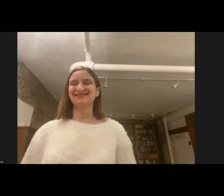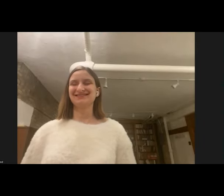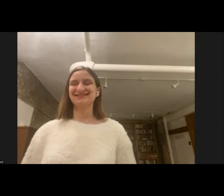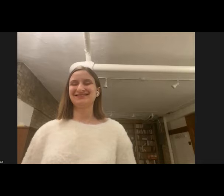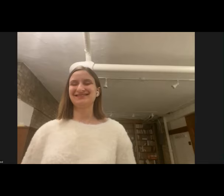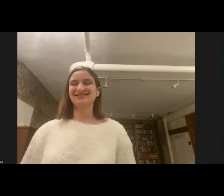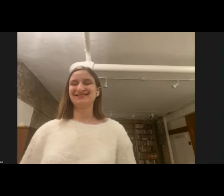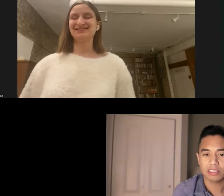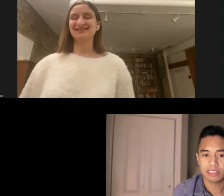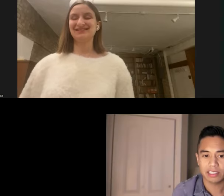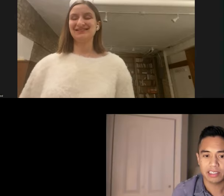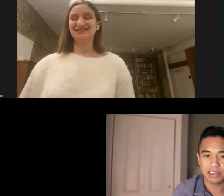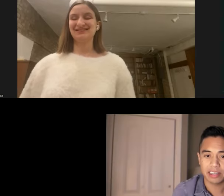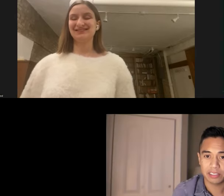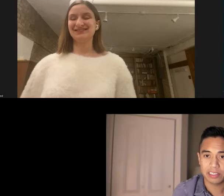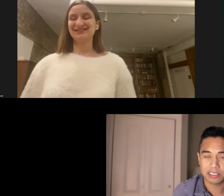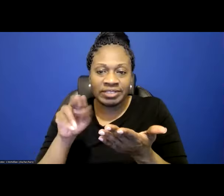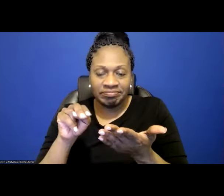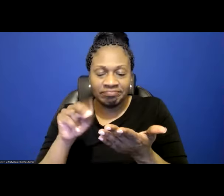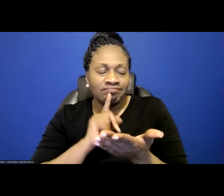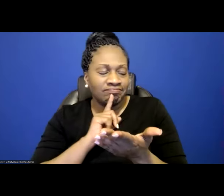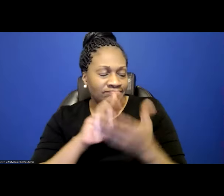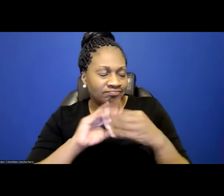Sure, this is Adrian speaking again.